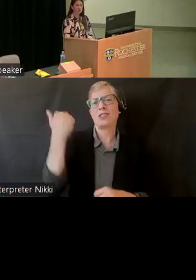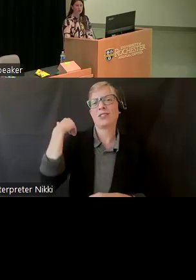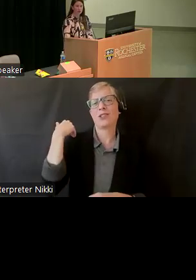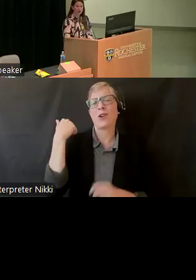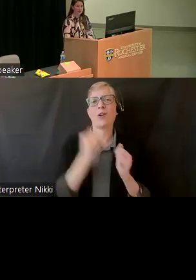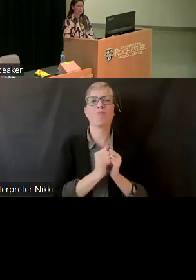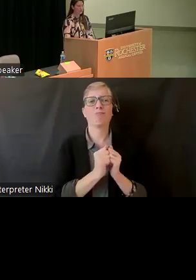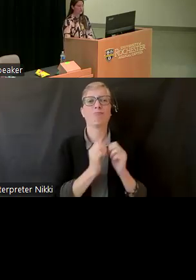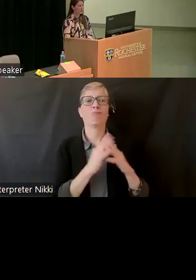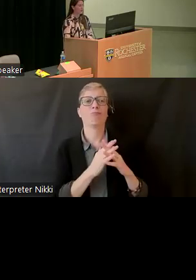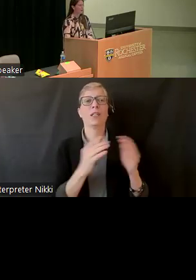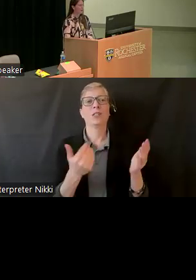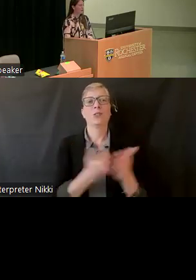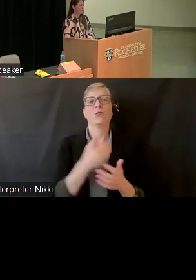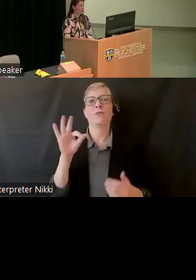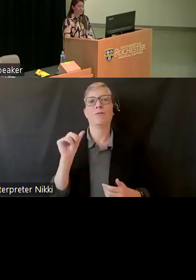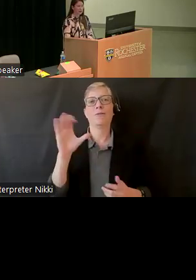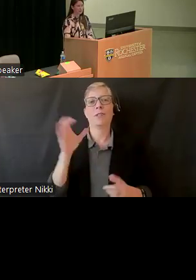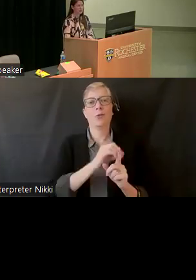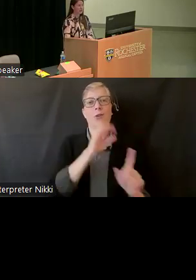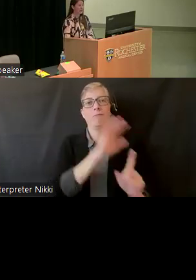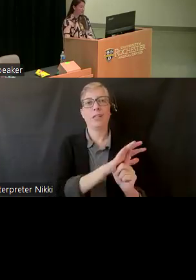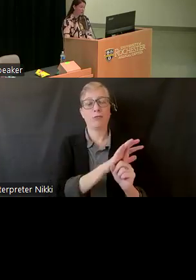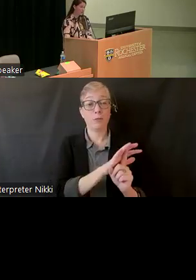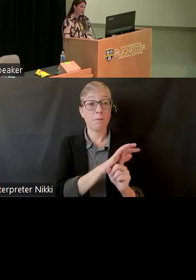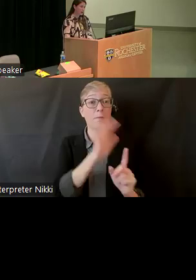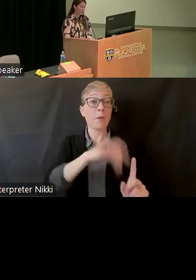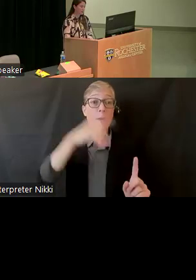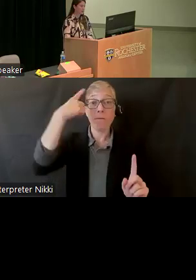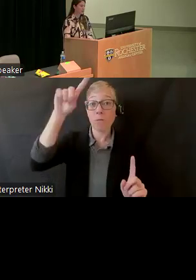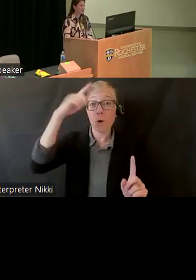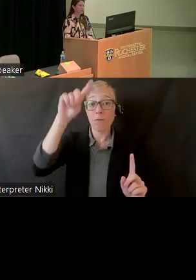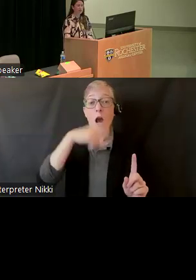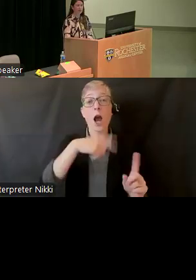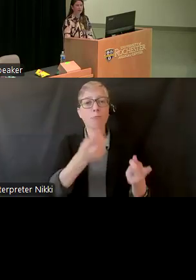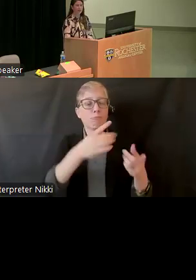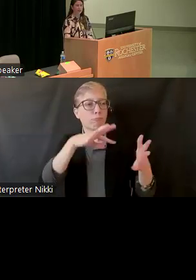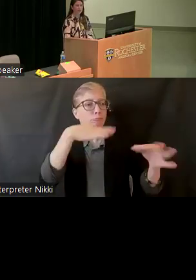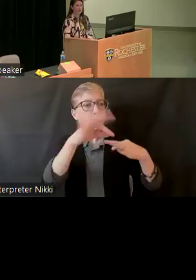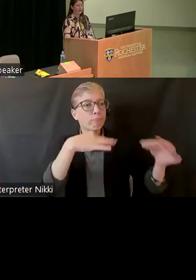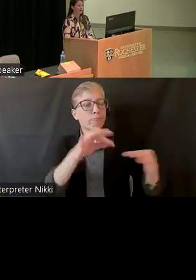for new faculty to uh learn about the history of our department to learn about the various